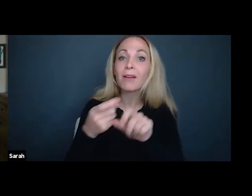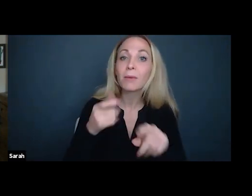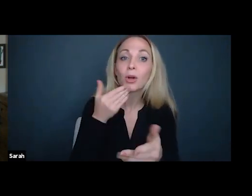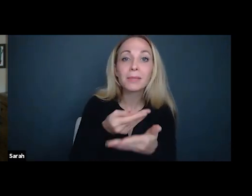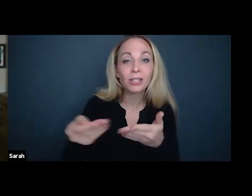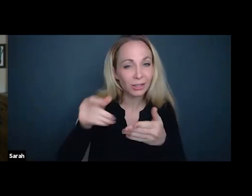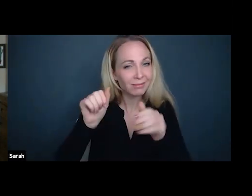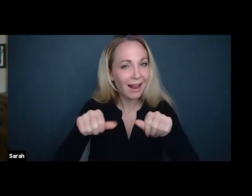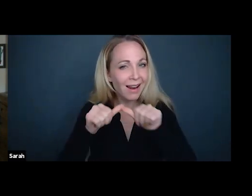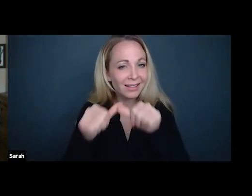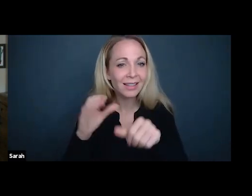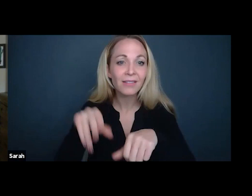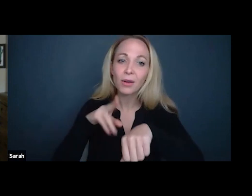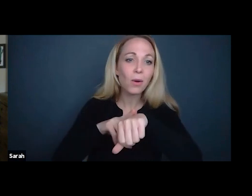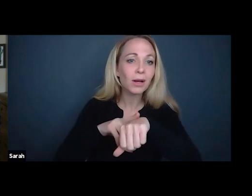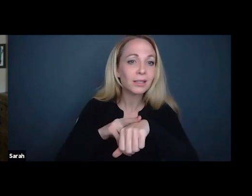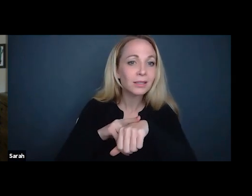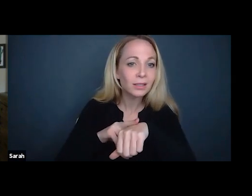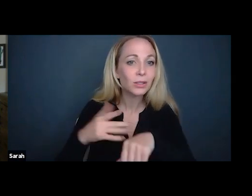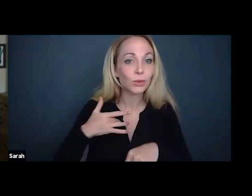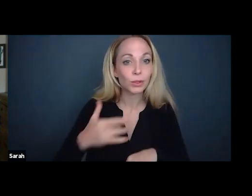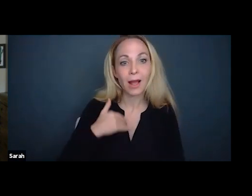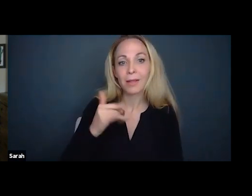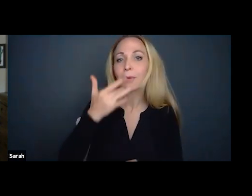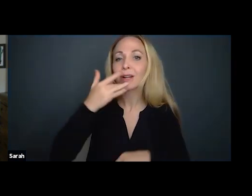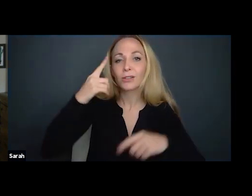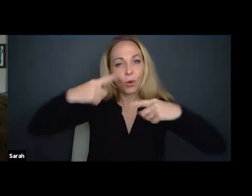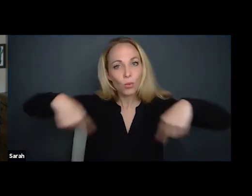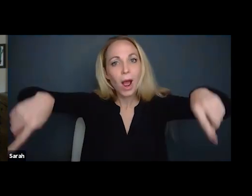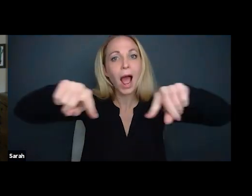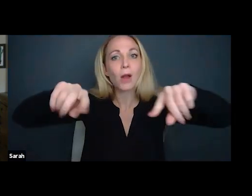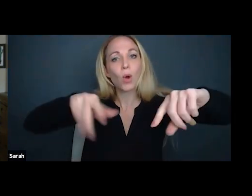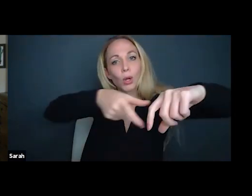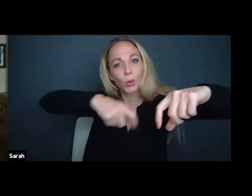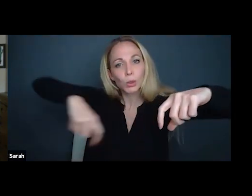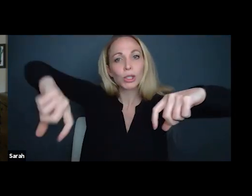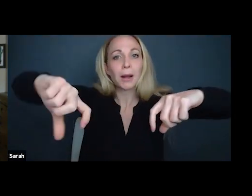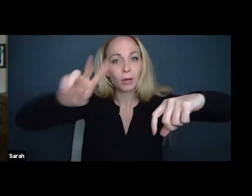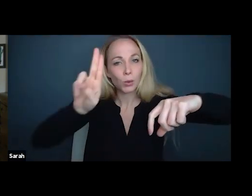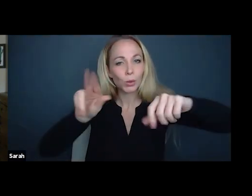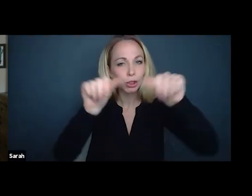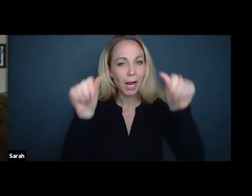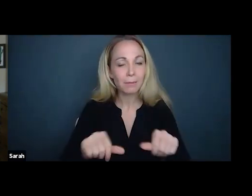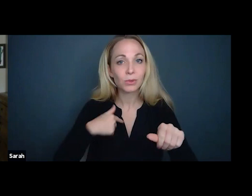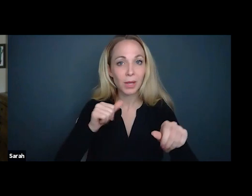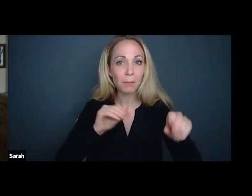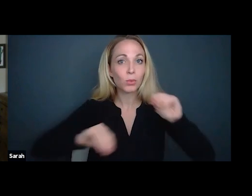And, of course, we usually have that preference for round or U-shaped tables so that we can really keep that line of sight.